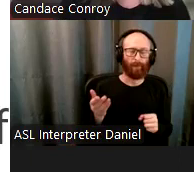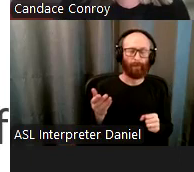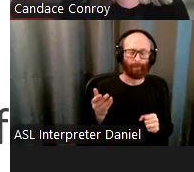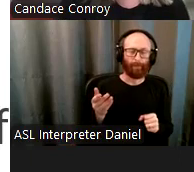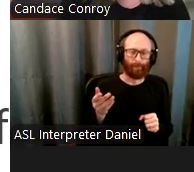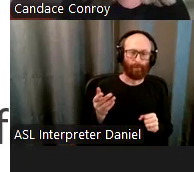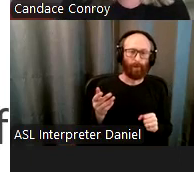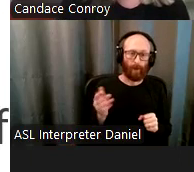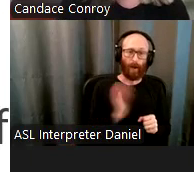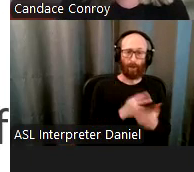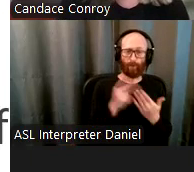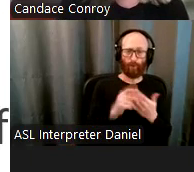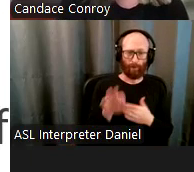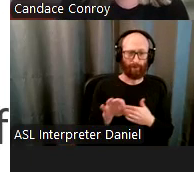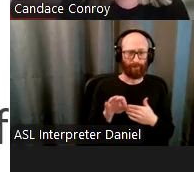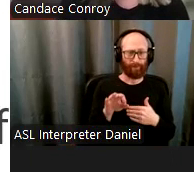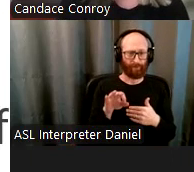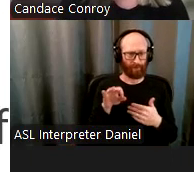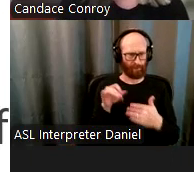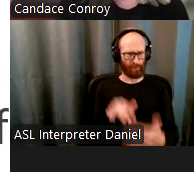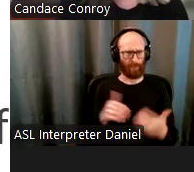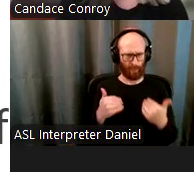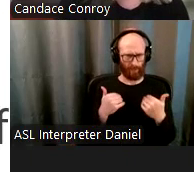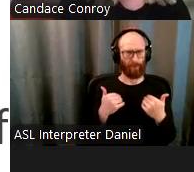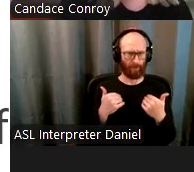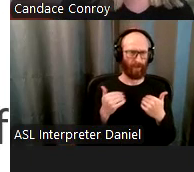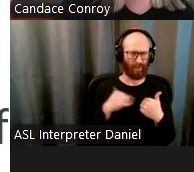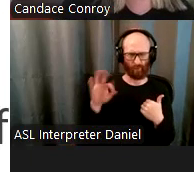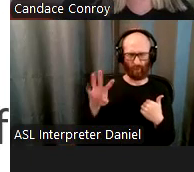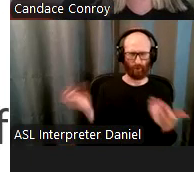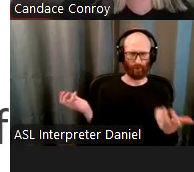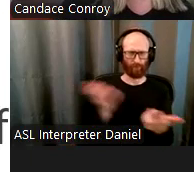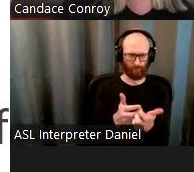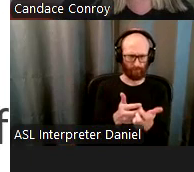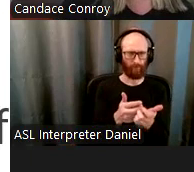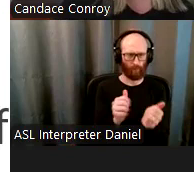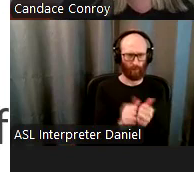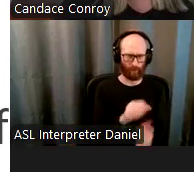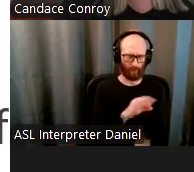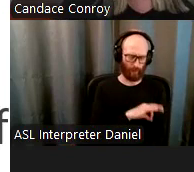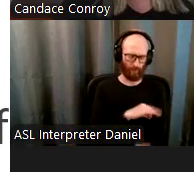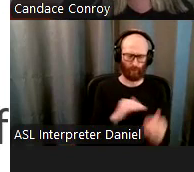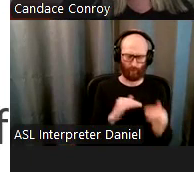study has frameworks that align to those credit equivalencies. So before we get